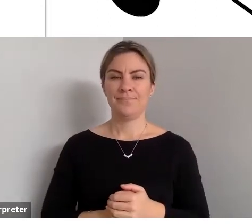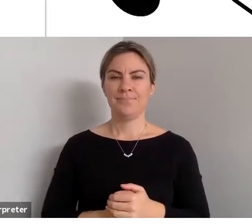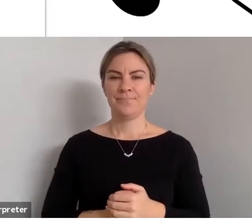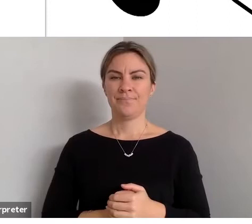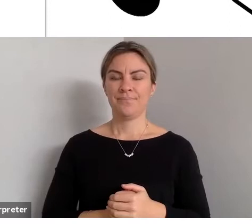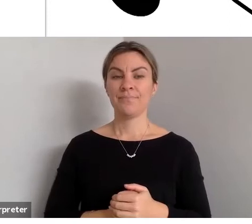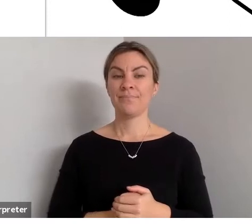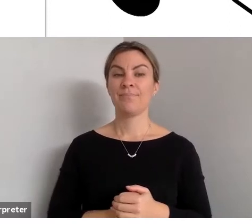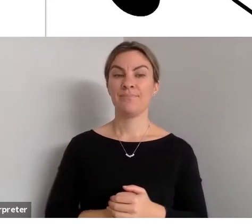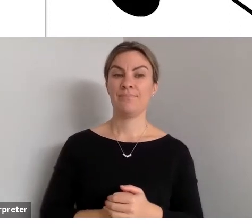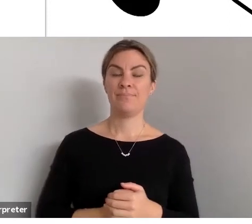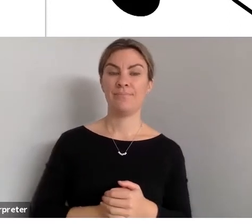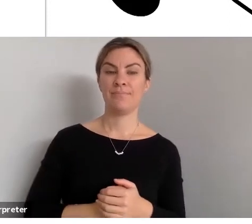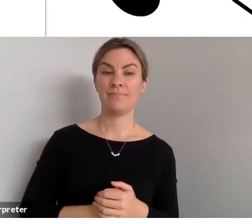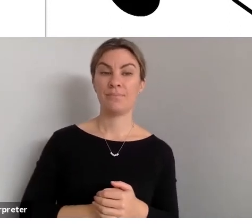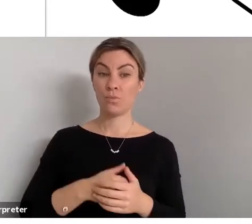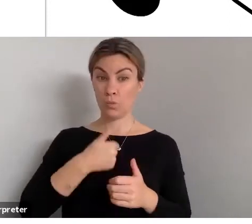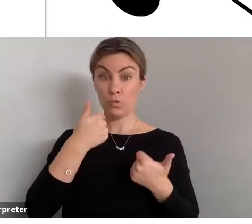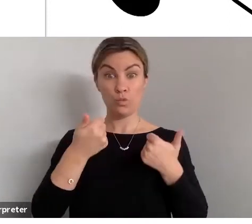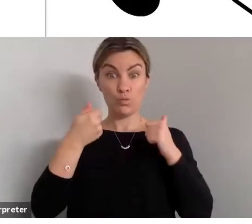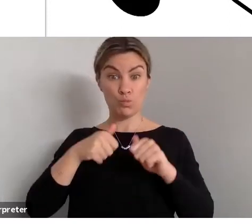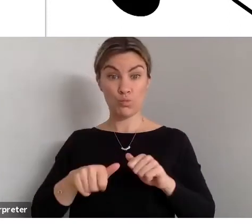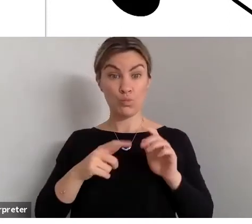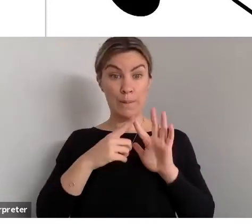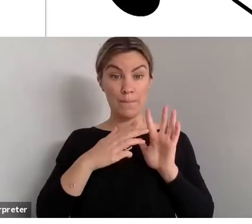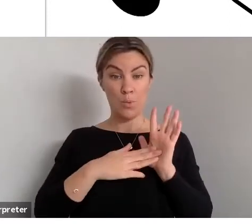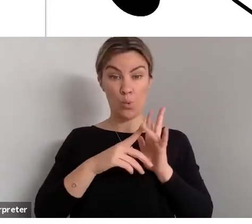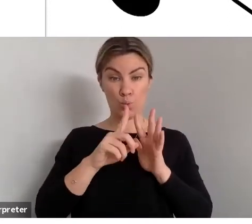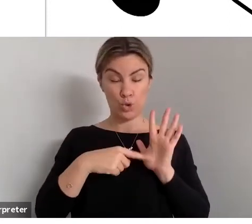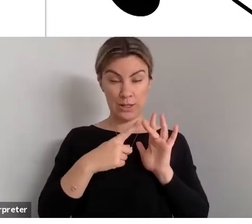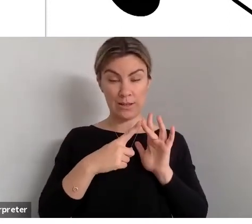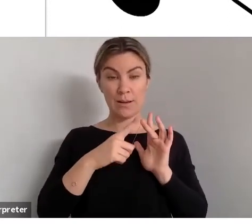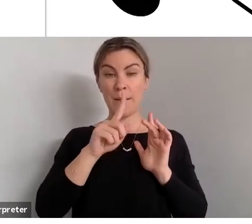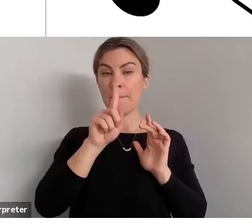That said, it is important – yes, Sophie, you just type the capitals